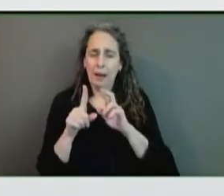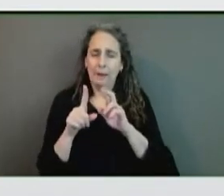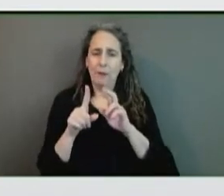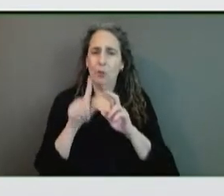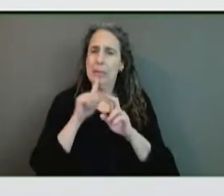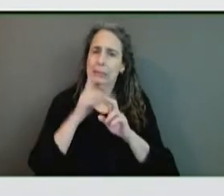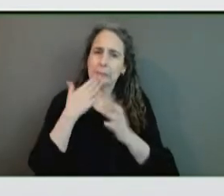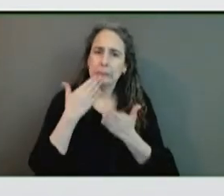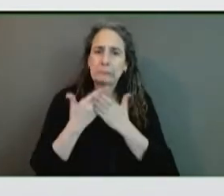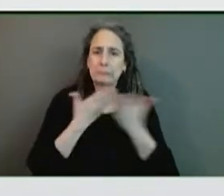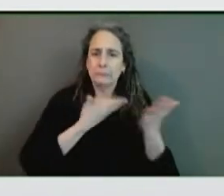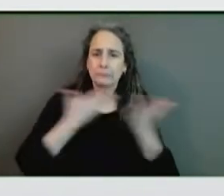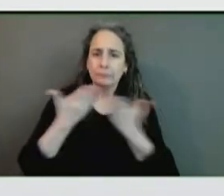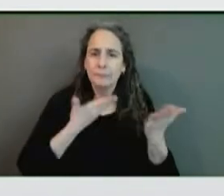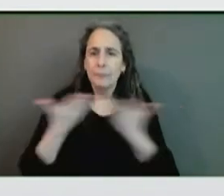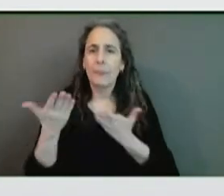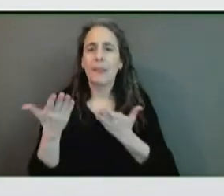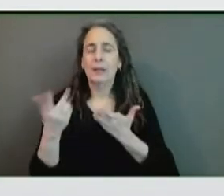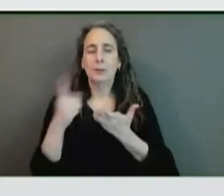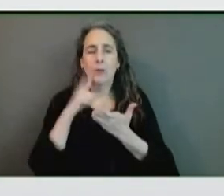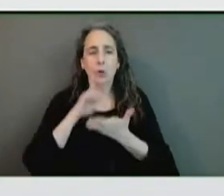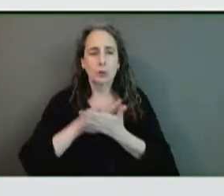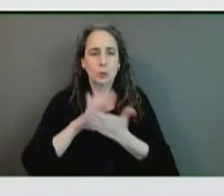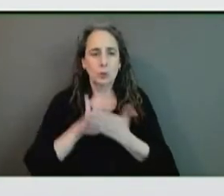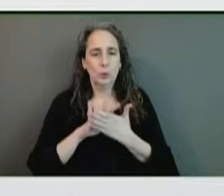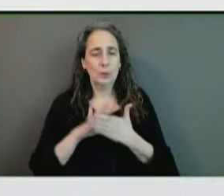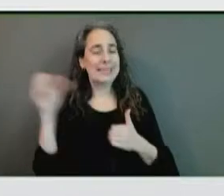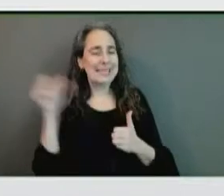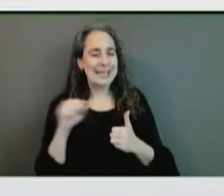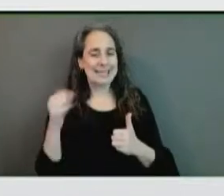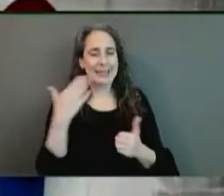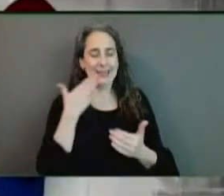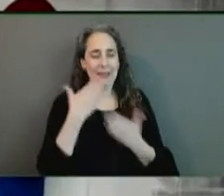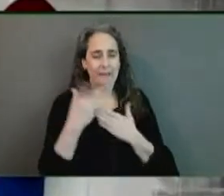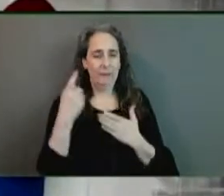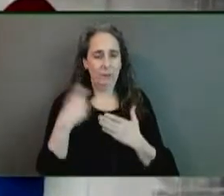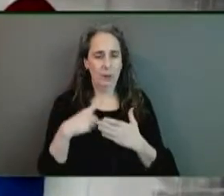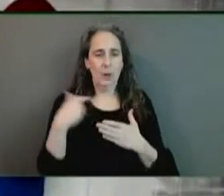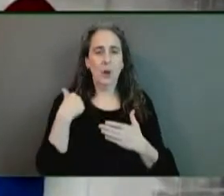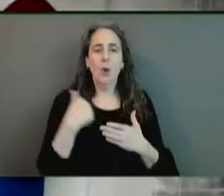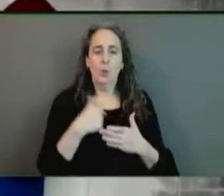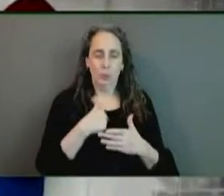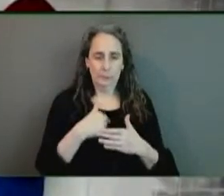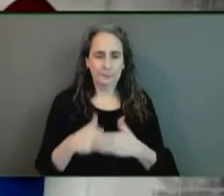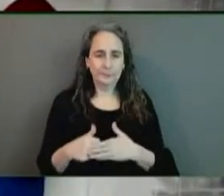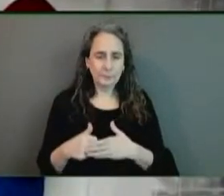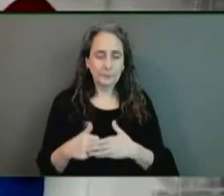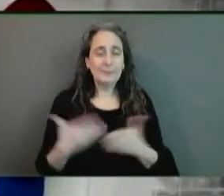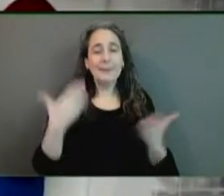a really substantive system by which we can get our materials